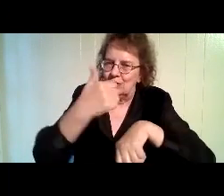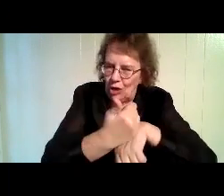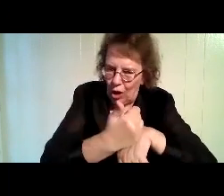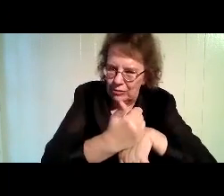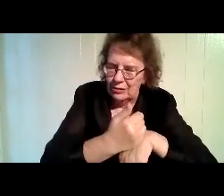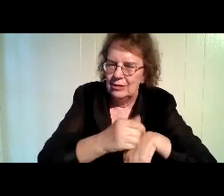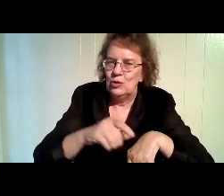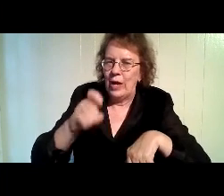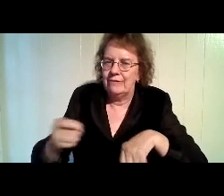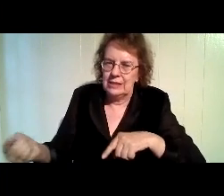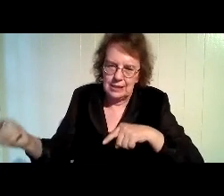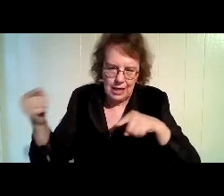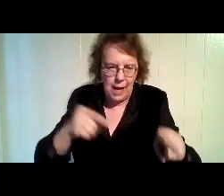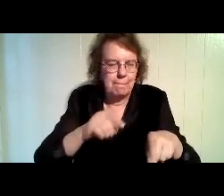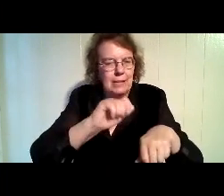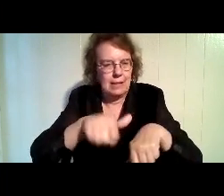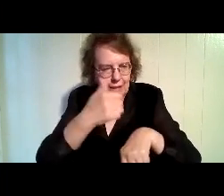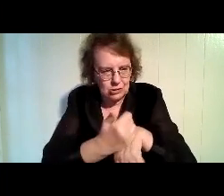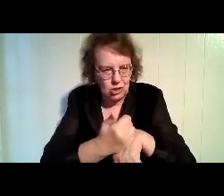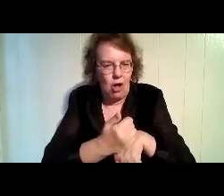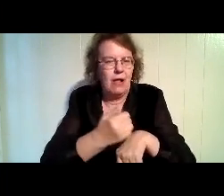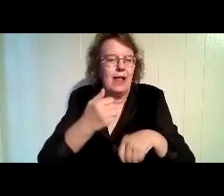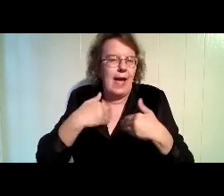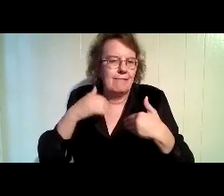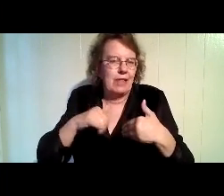install it to have that work. And it does require a device